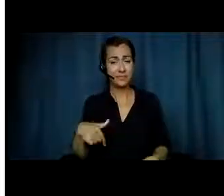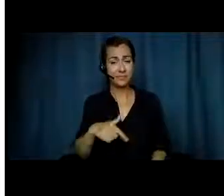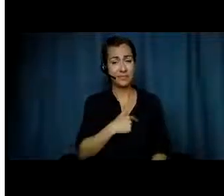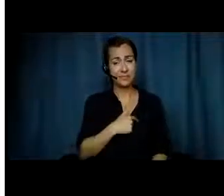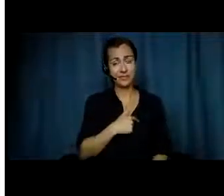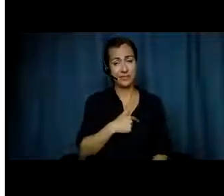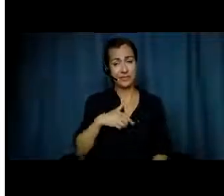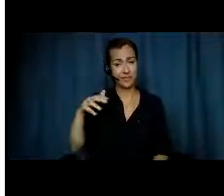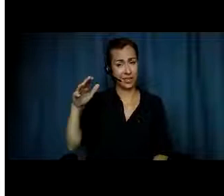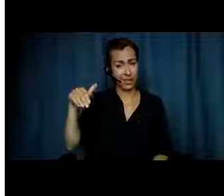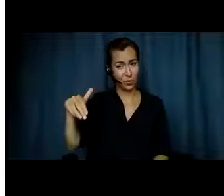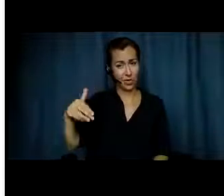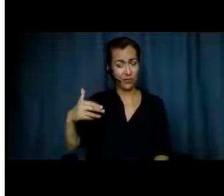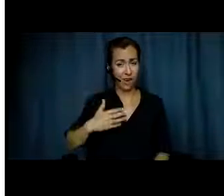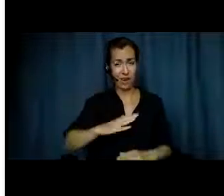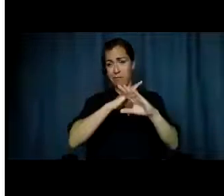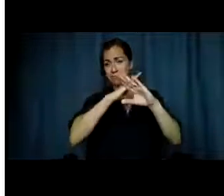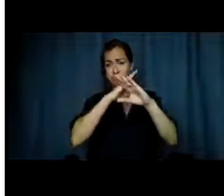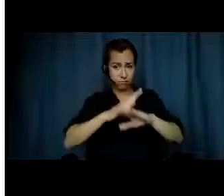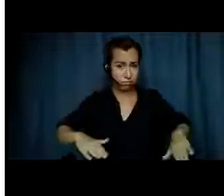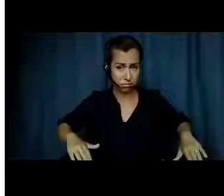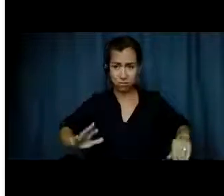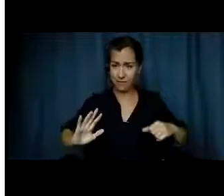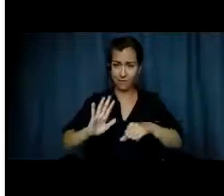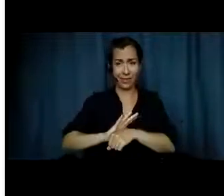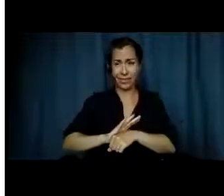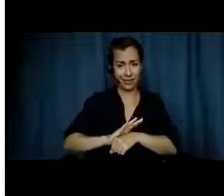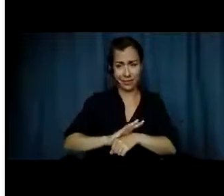often interact with their county clerk